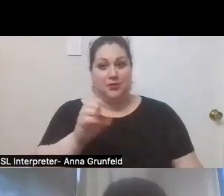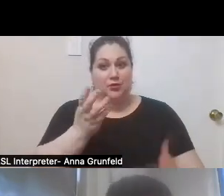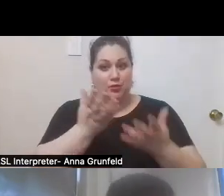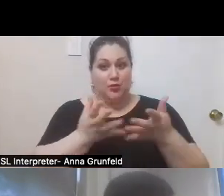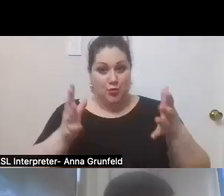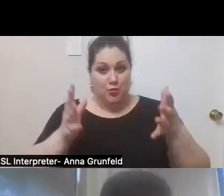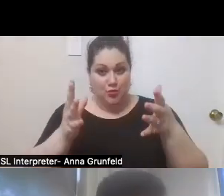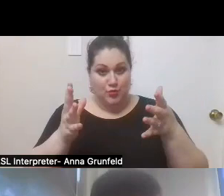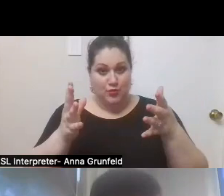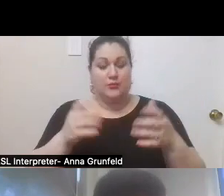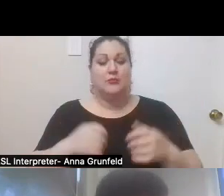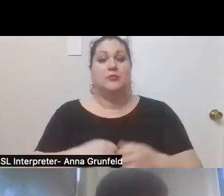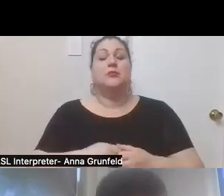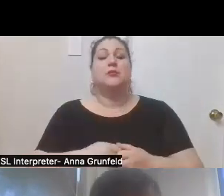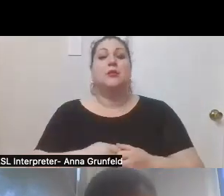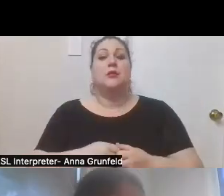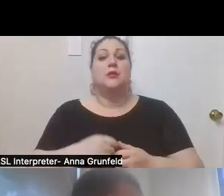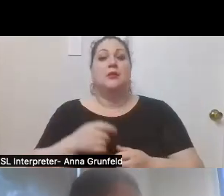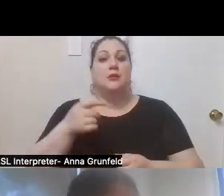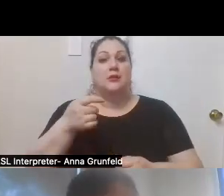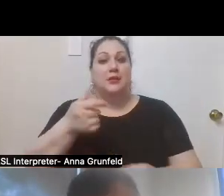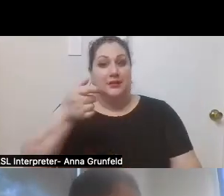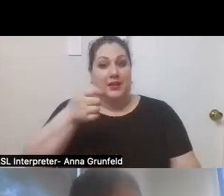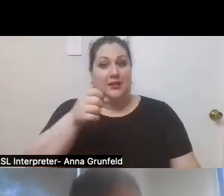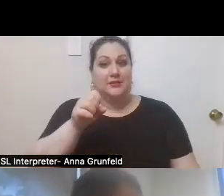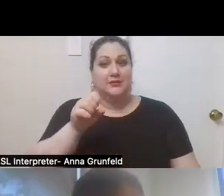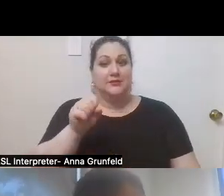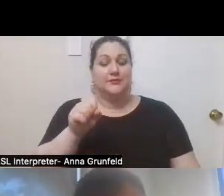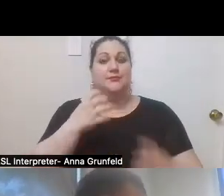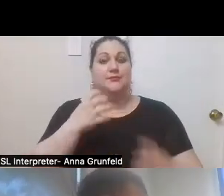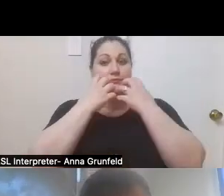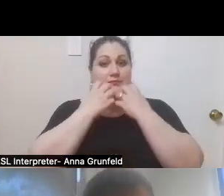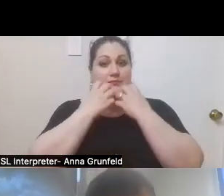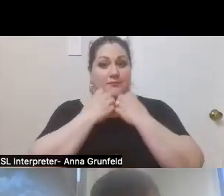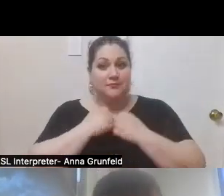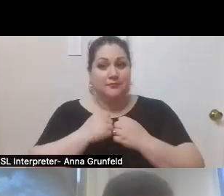light up the one of the sacred for medicines, which is the sage.